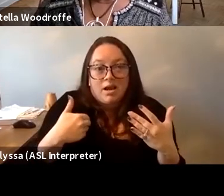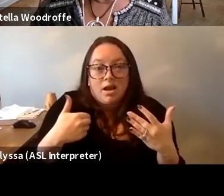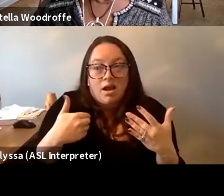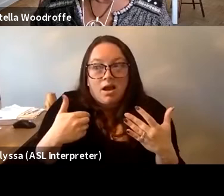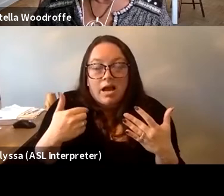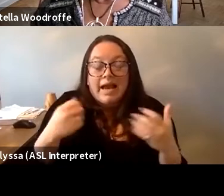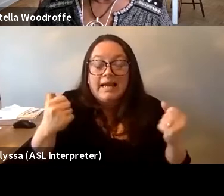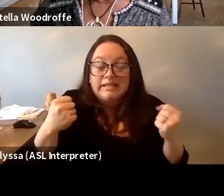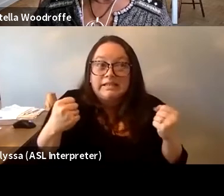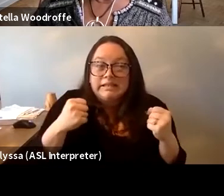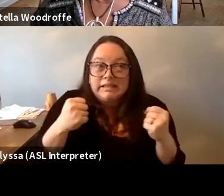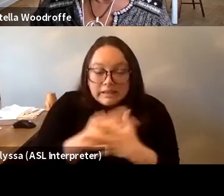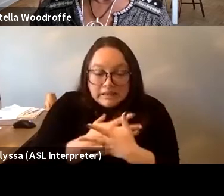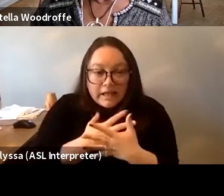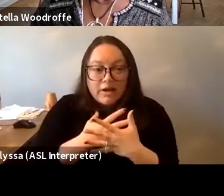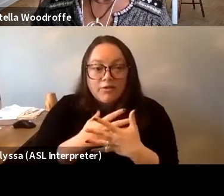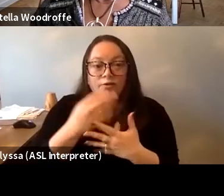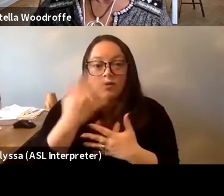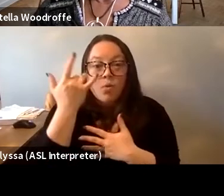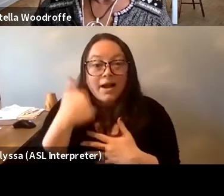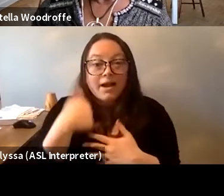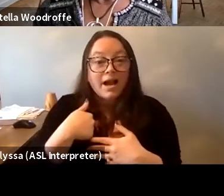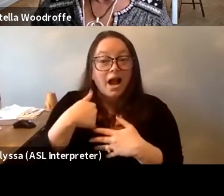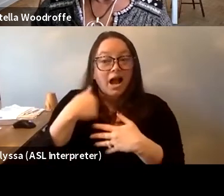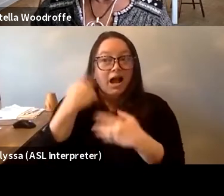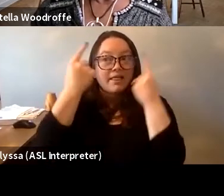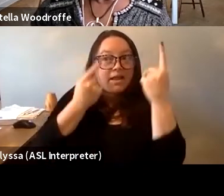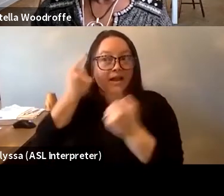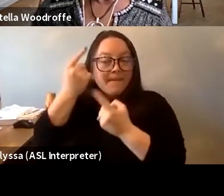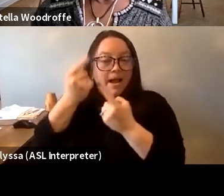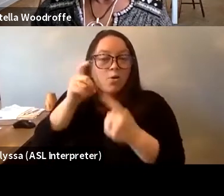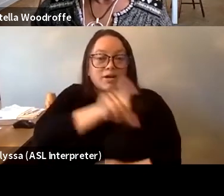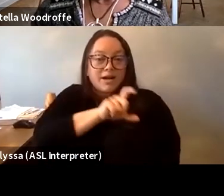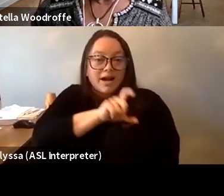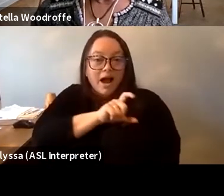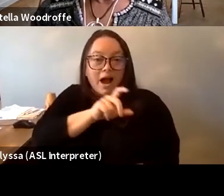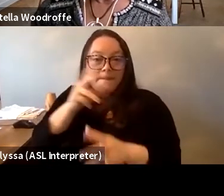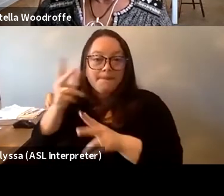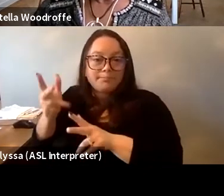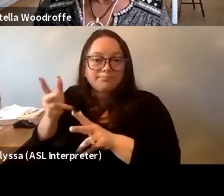not being able to express himself or just be frustrated in